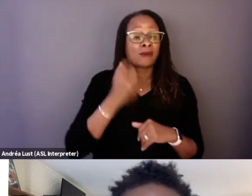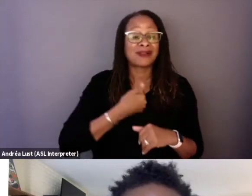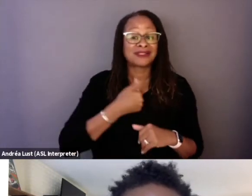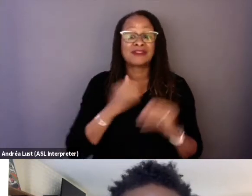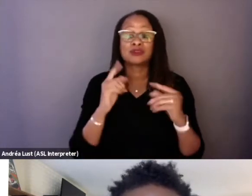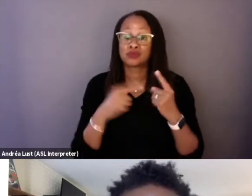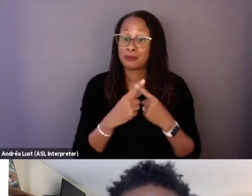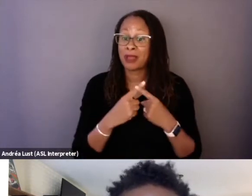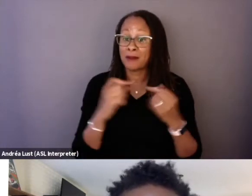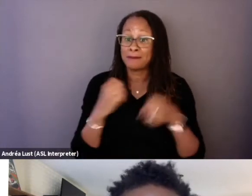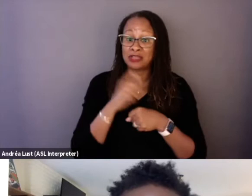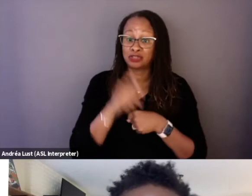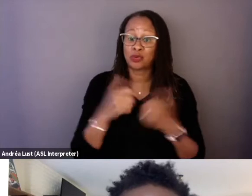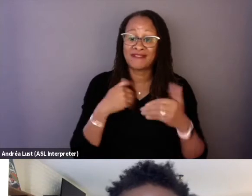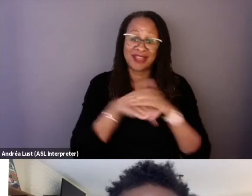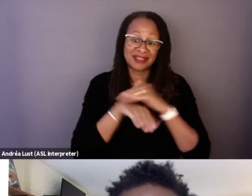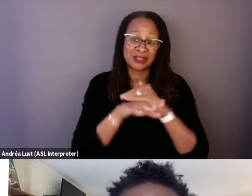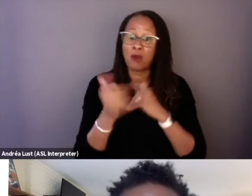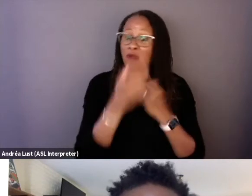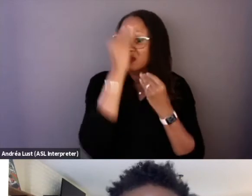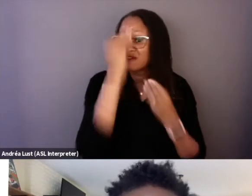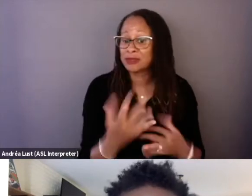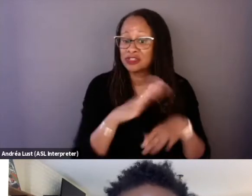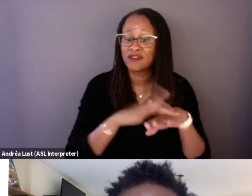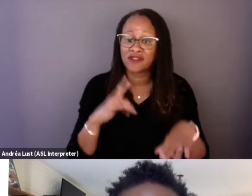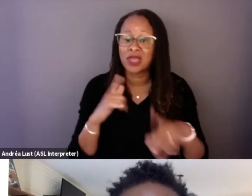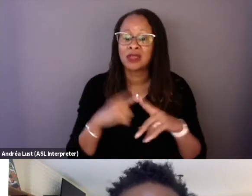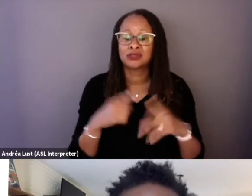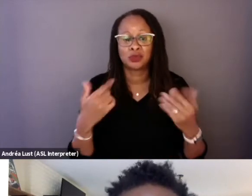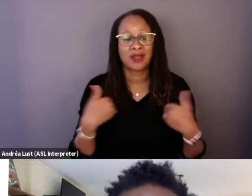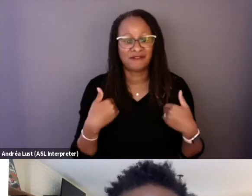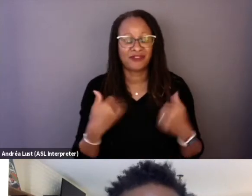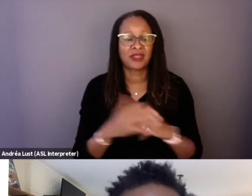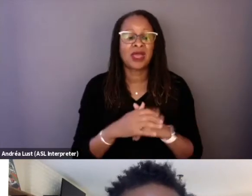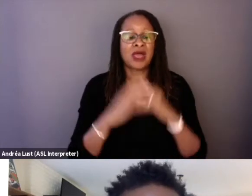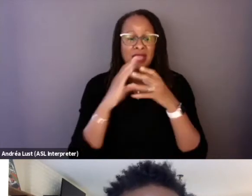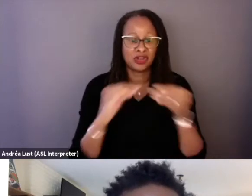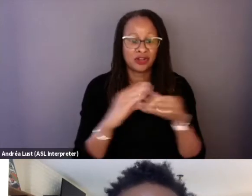we had access to all information available in order to have a narrative that, you know,